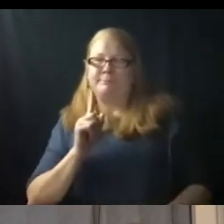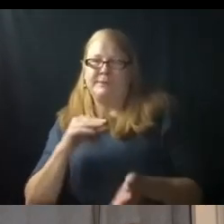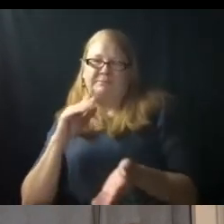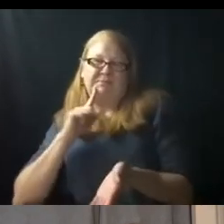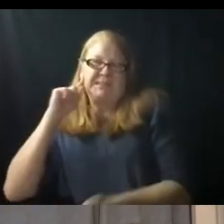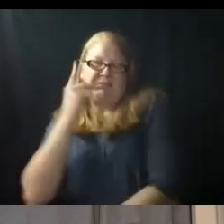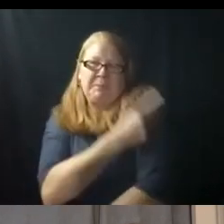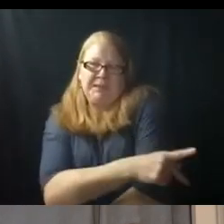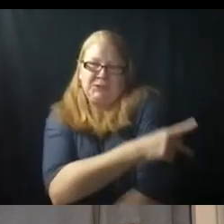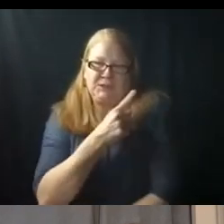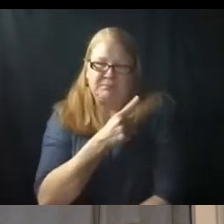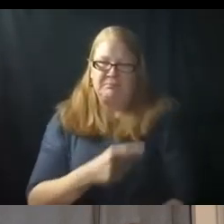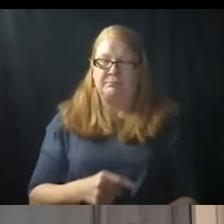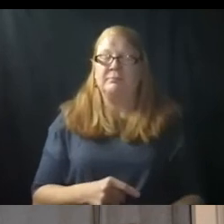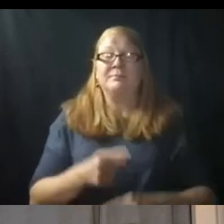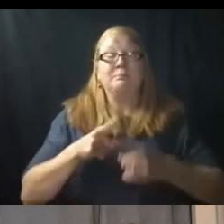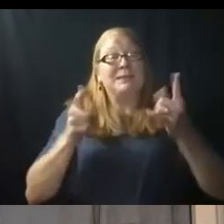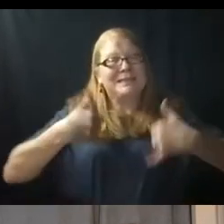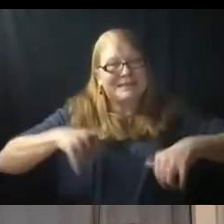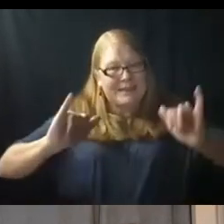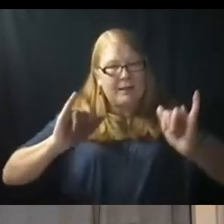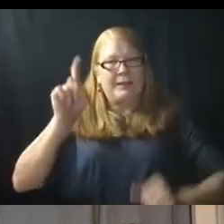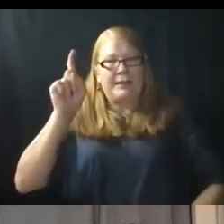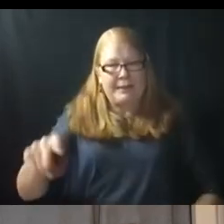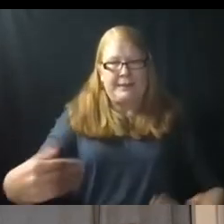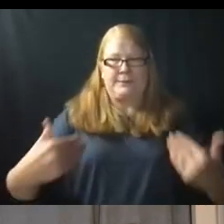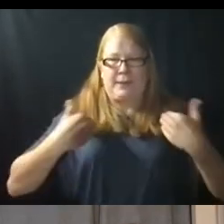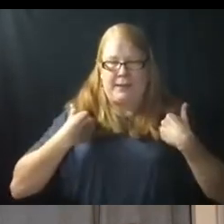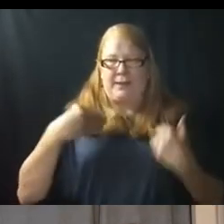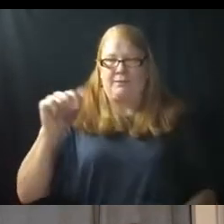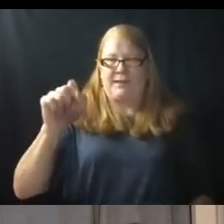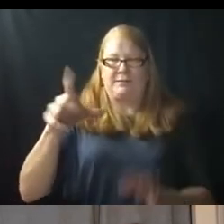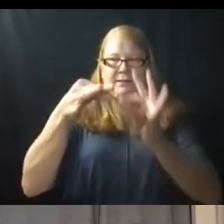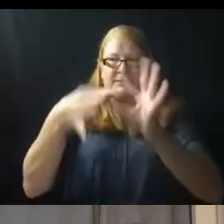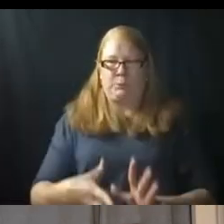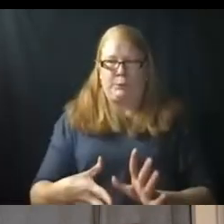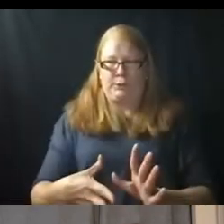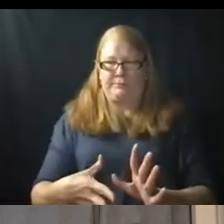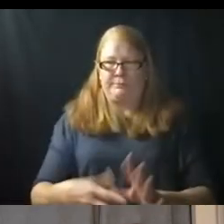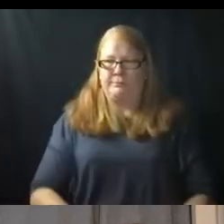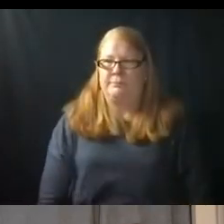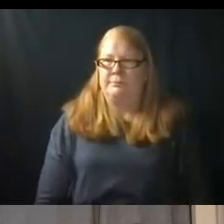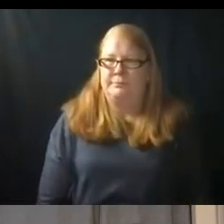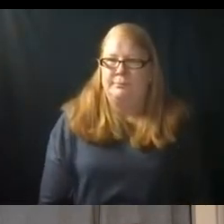to work with Deaf patients. Still, it’s important for these students to remember they always need an ASL interpreter present.